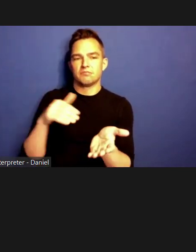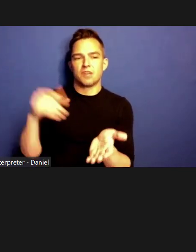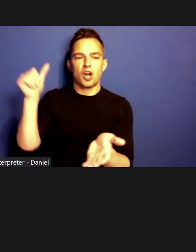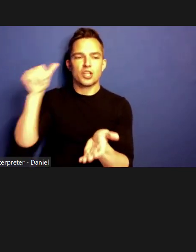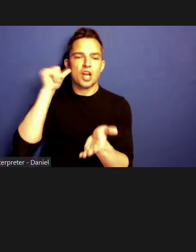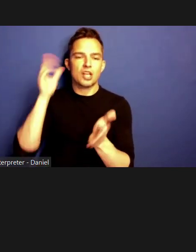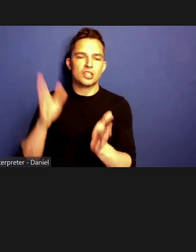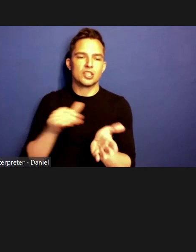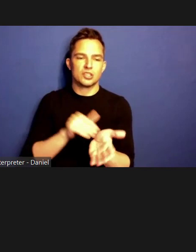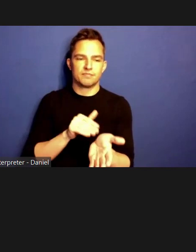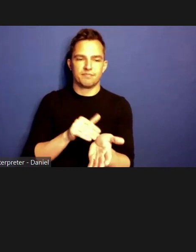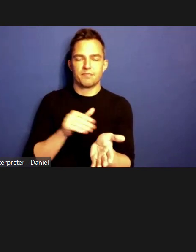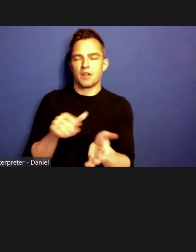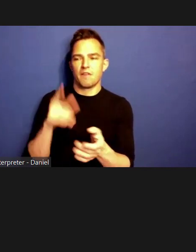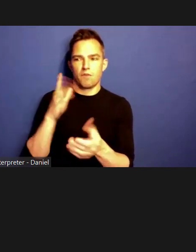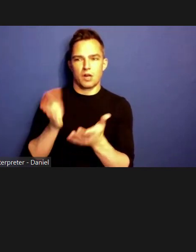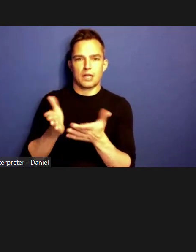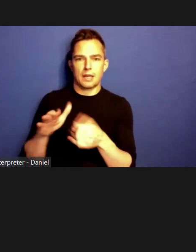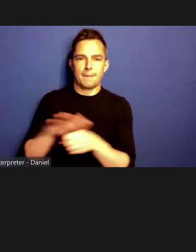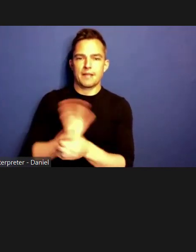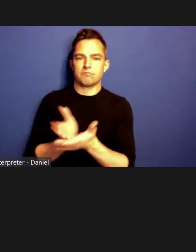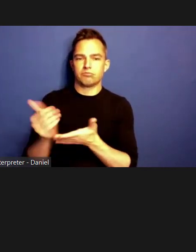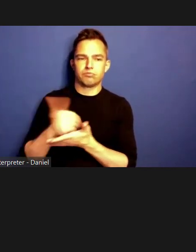pediatric audiologist for a full and complete audiologic evaluation.